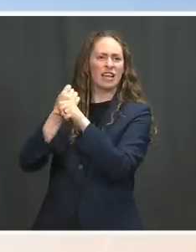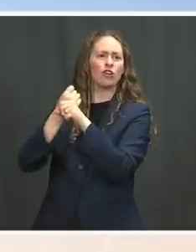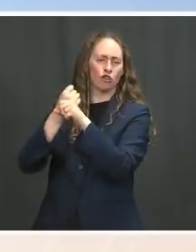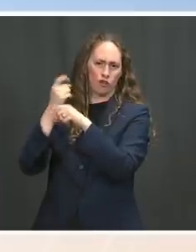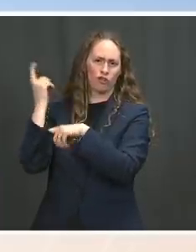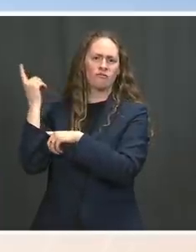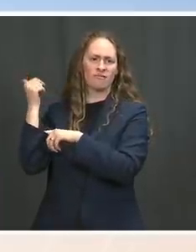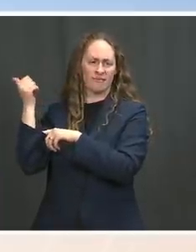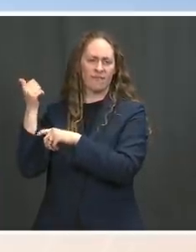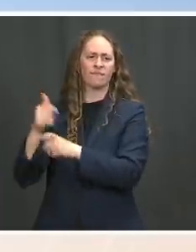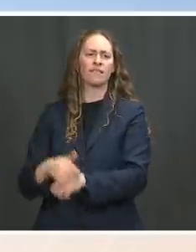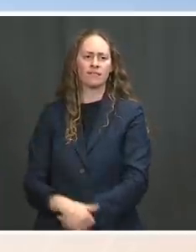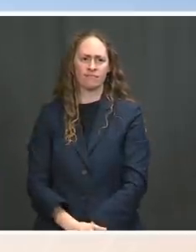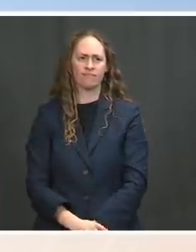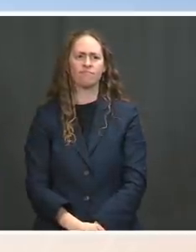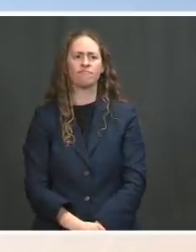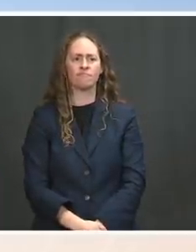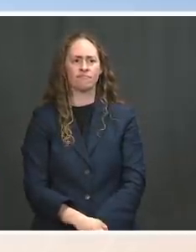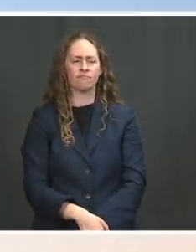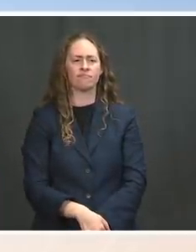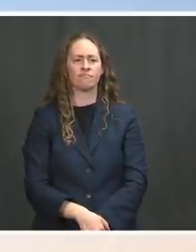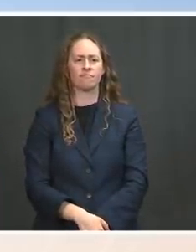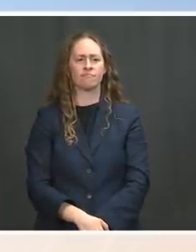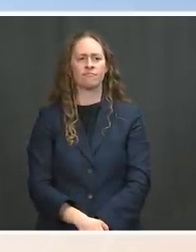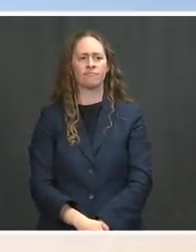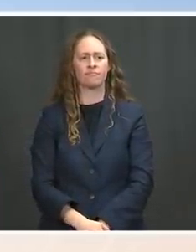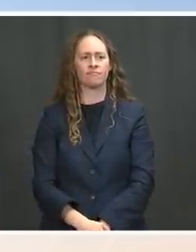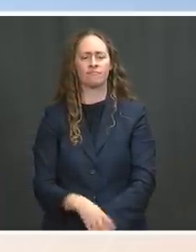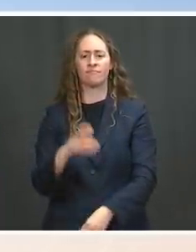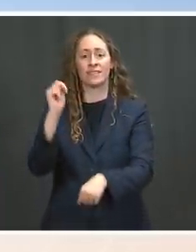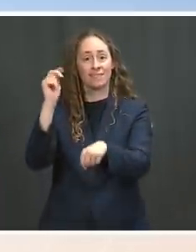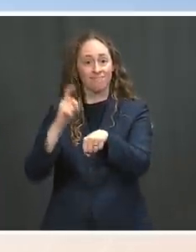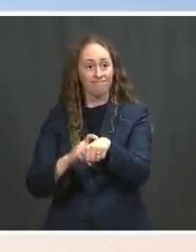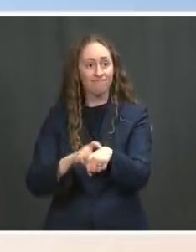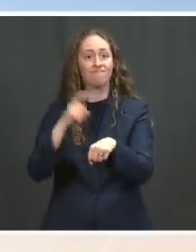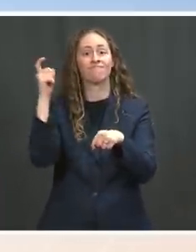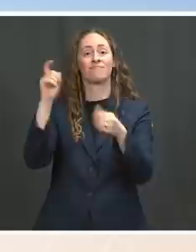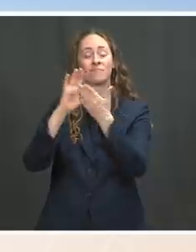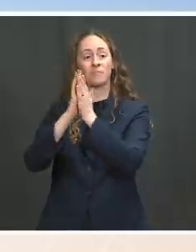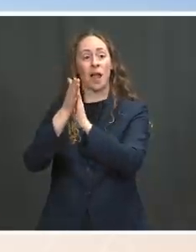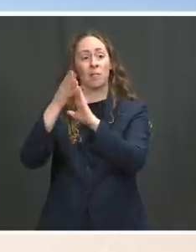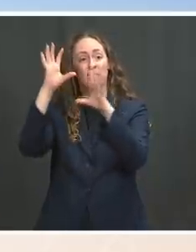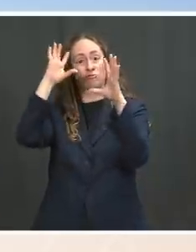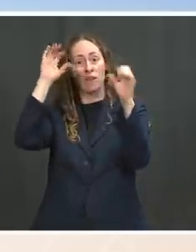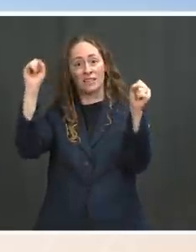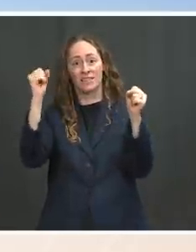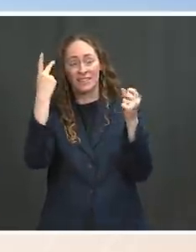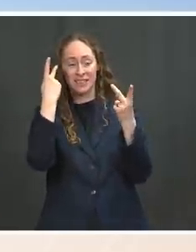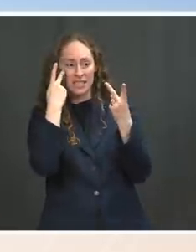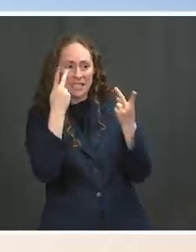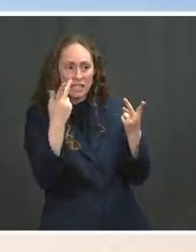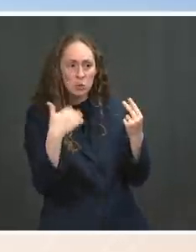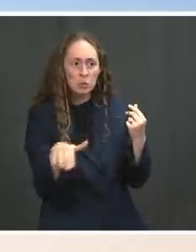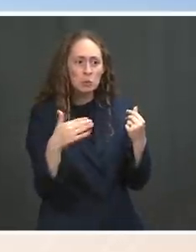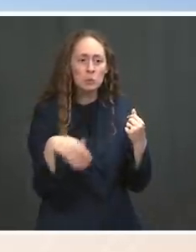that is still working its way through a pandemic and an economic recovery, that you have to prepare -- be prepared to juggle multiple challenges,